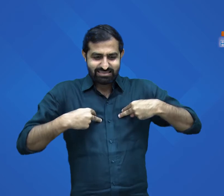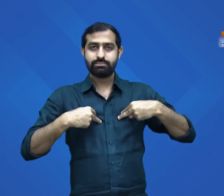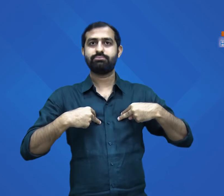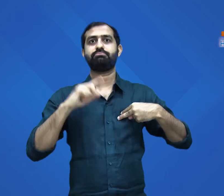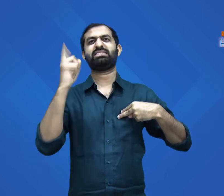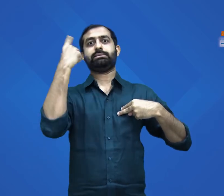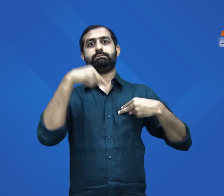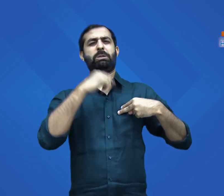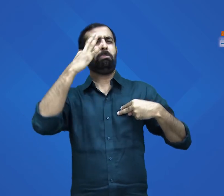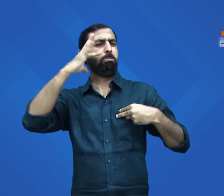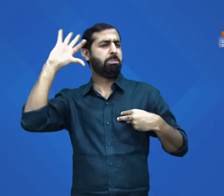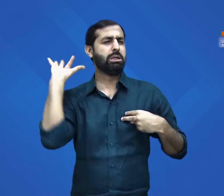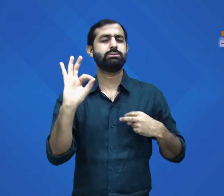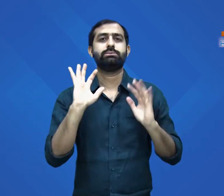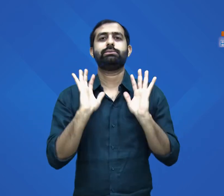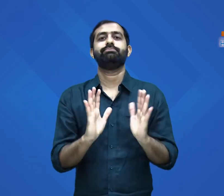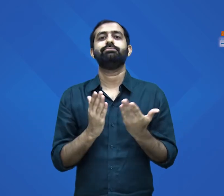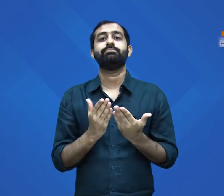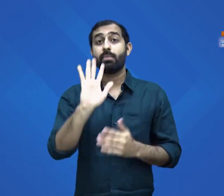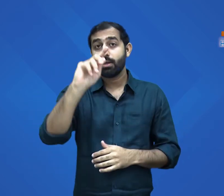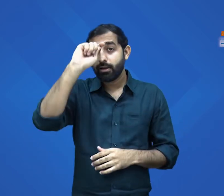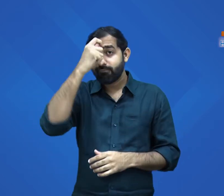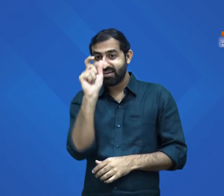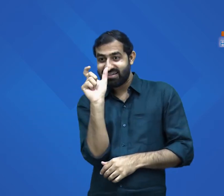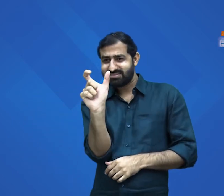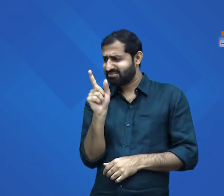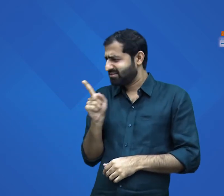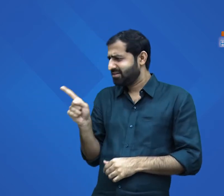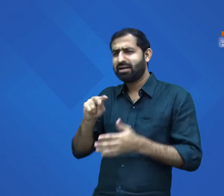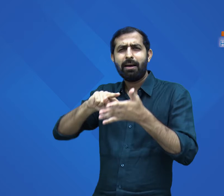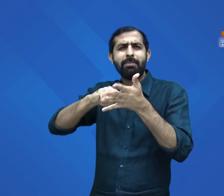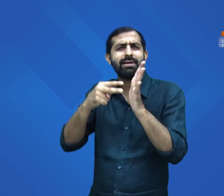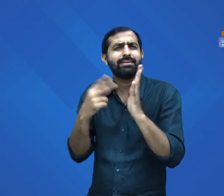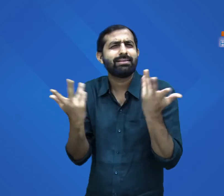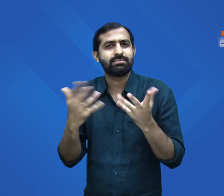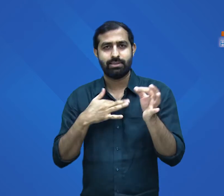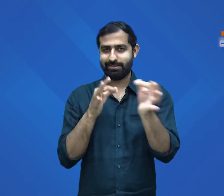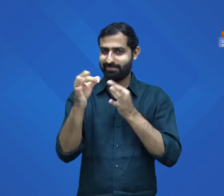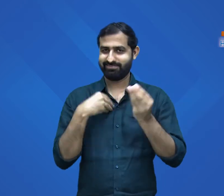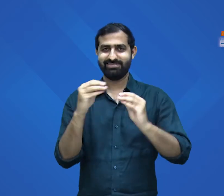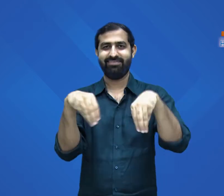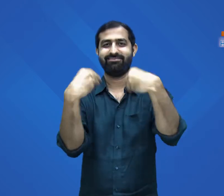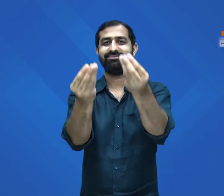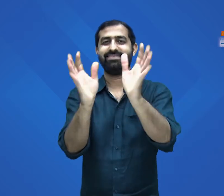and abilities for their development. What is the meaning of the term Resurrection? Let me tell you.